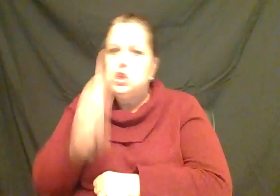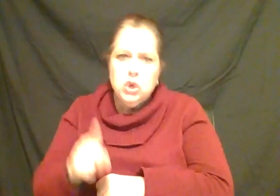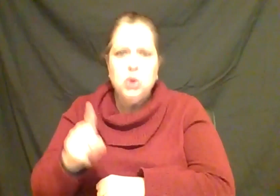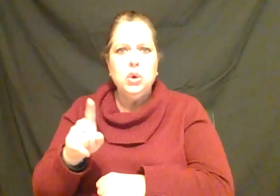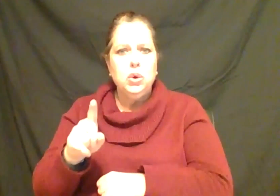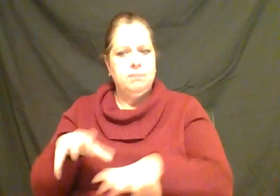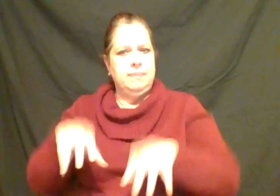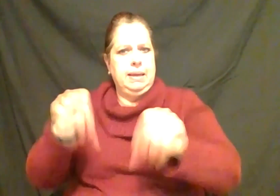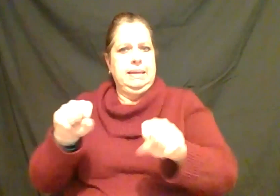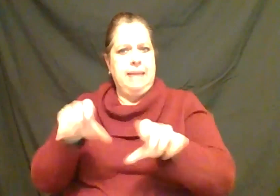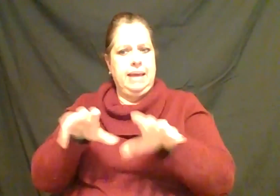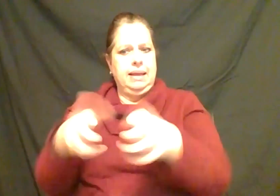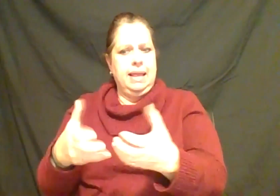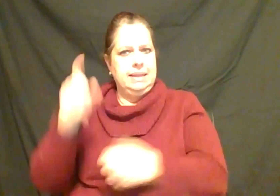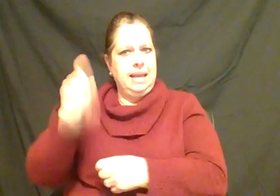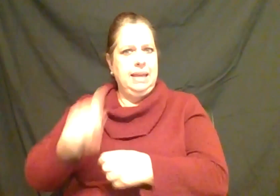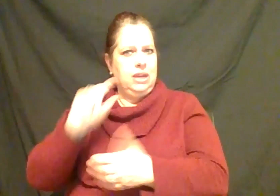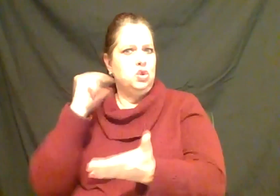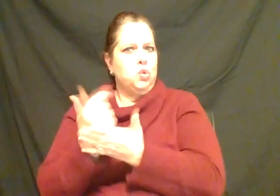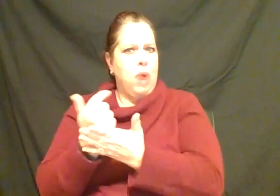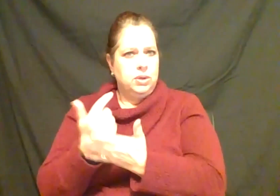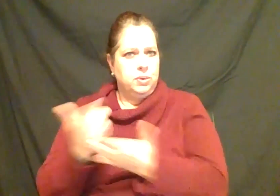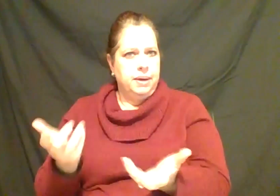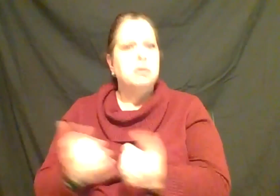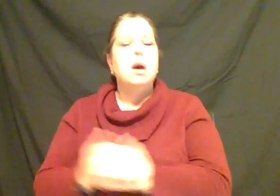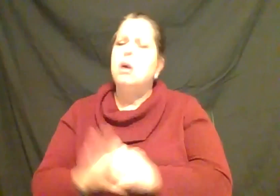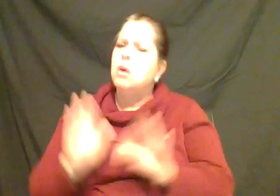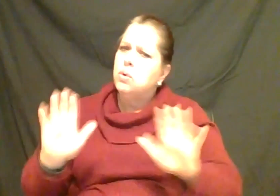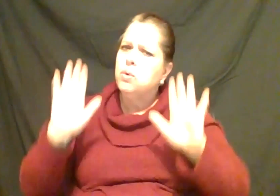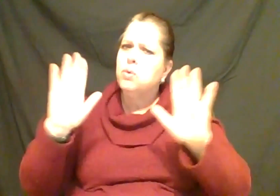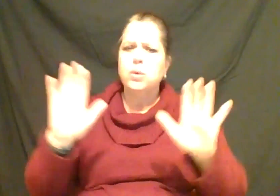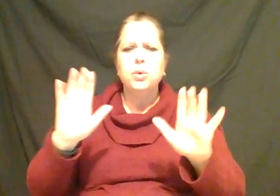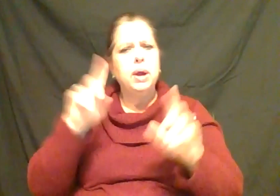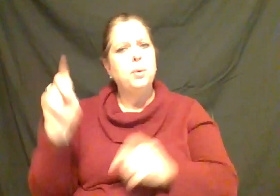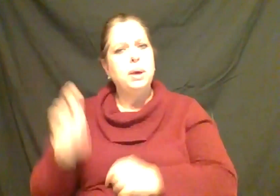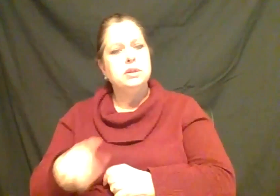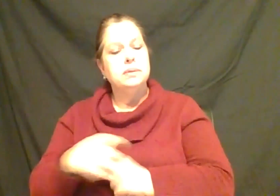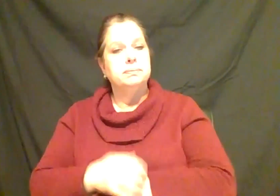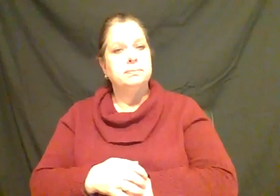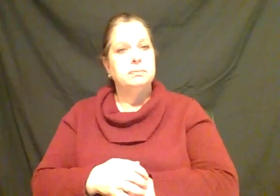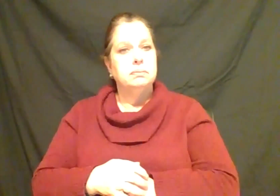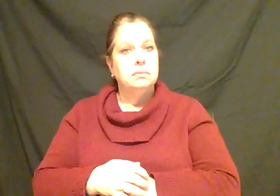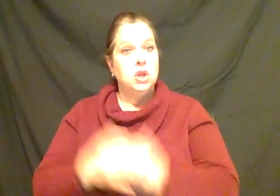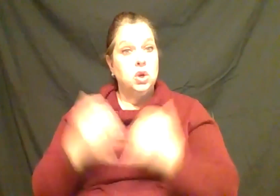in order to graduate on time great question so where we are in the process right now is